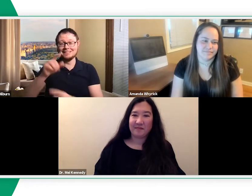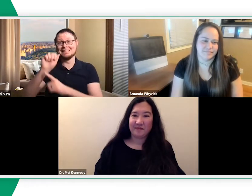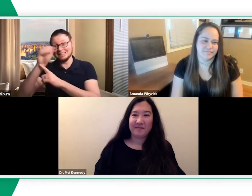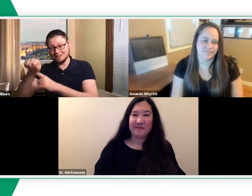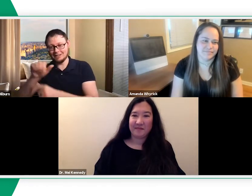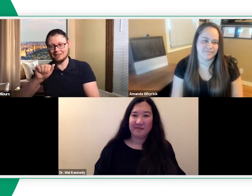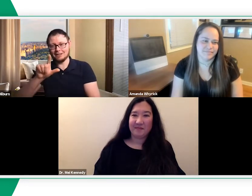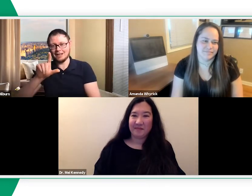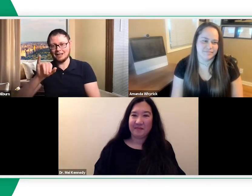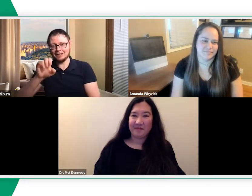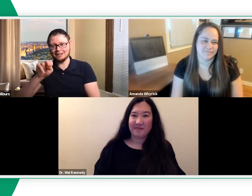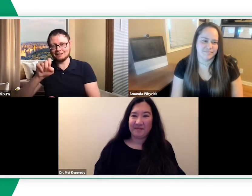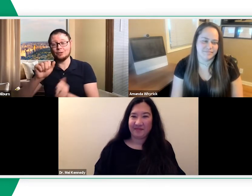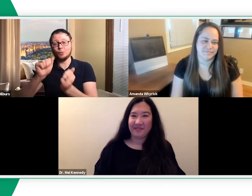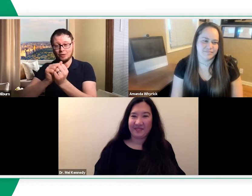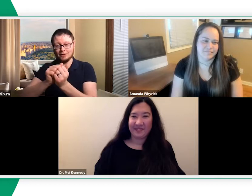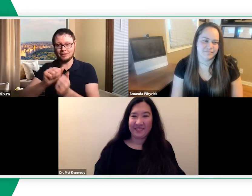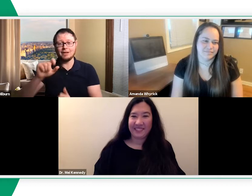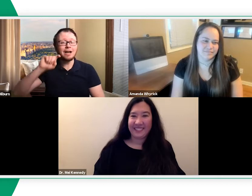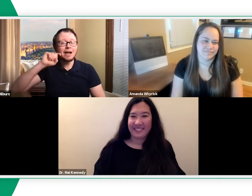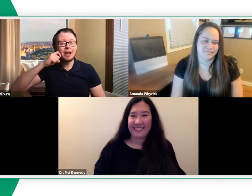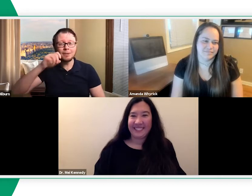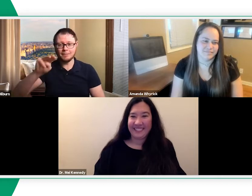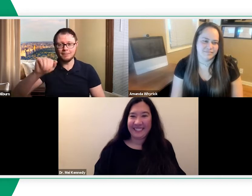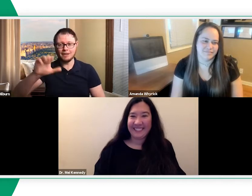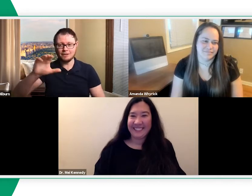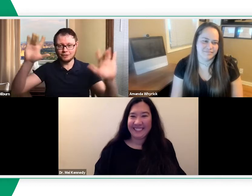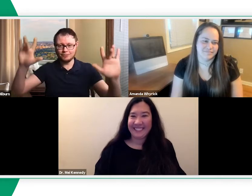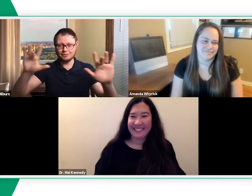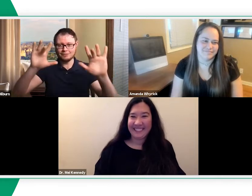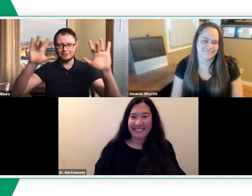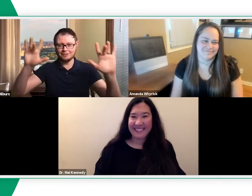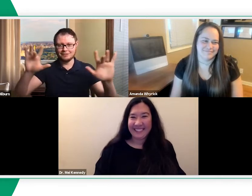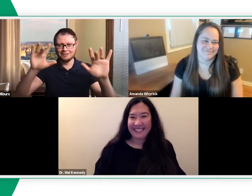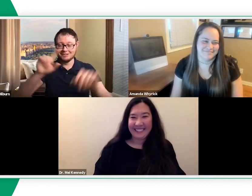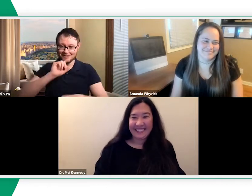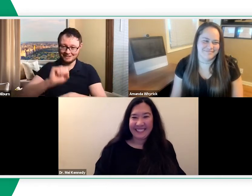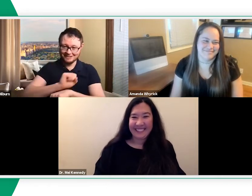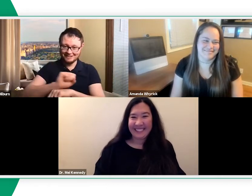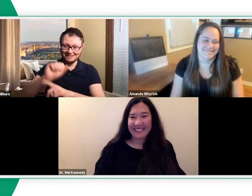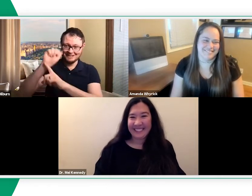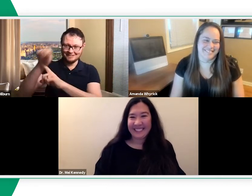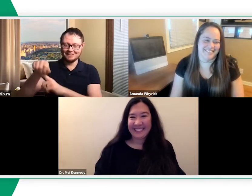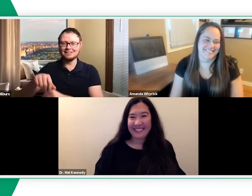And remember Independence Day, how they beat the aliens is with an Apple